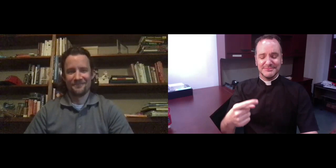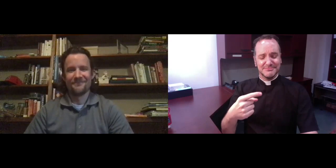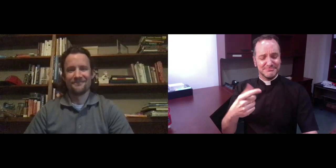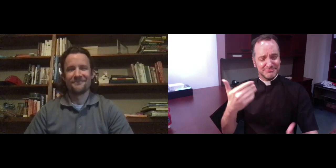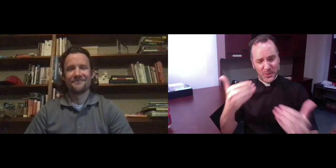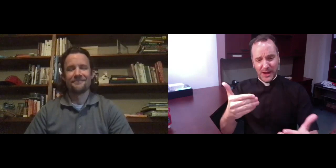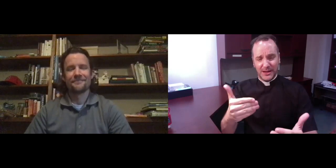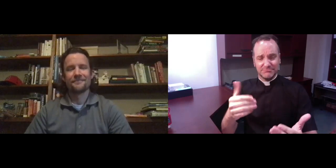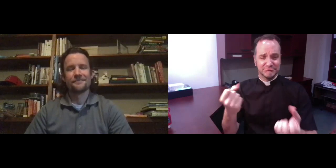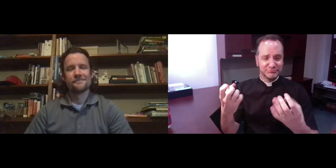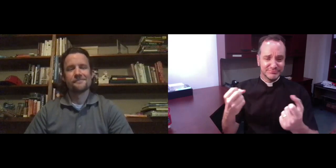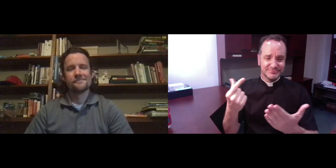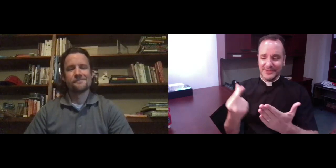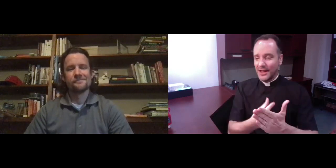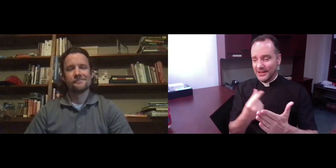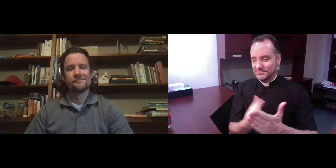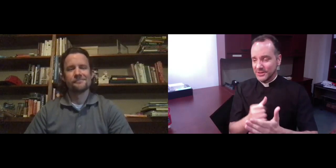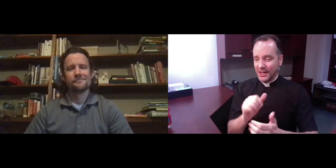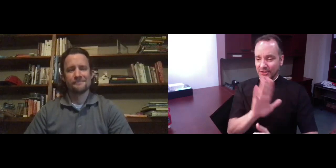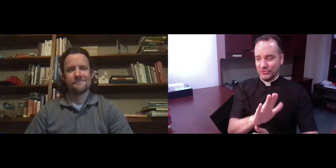Happy to have you with us here today, Kyle. So please,